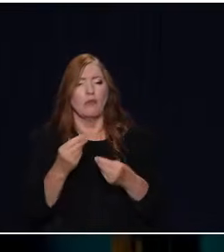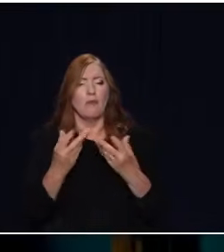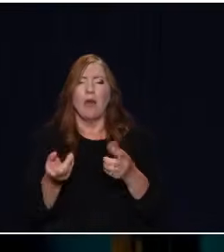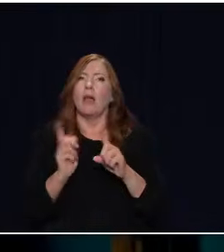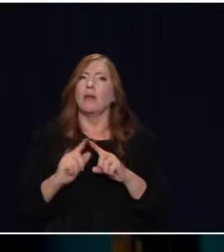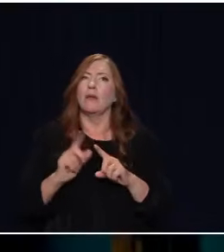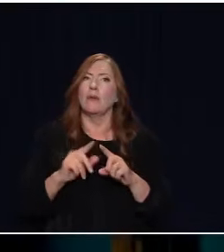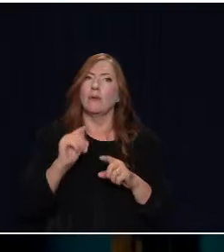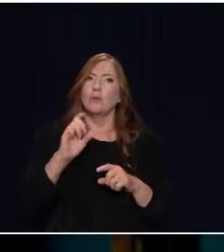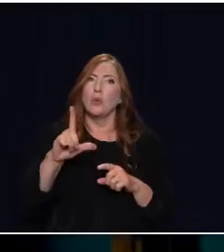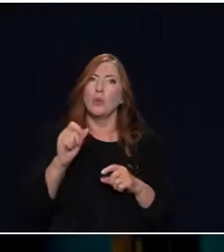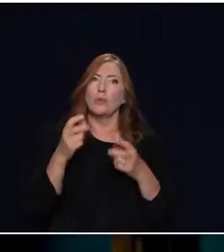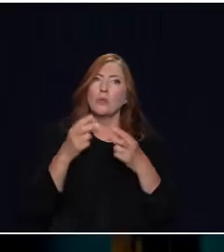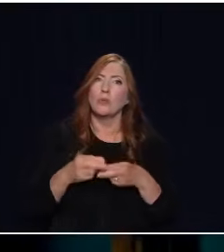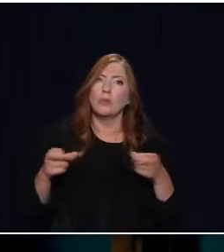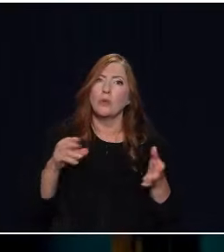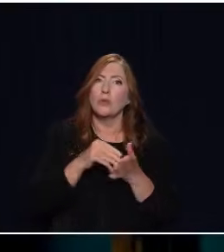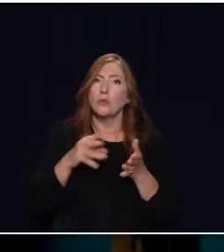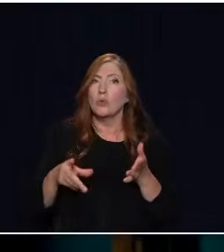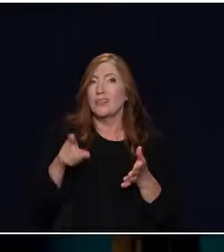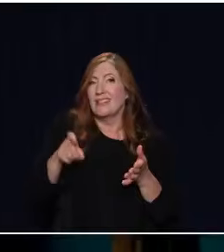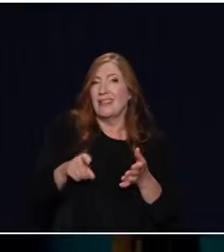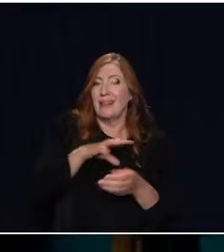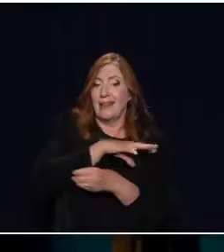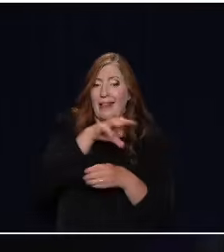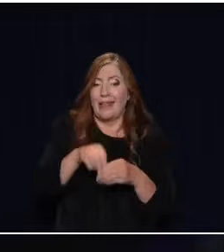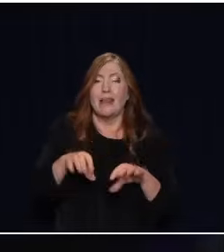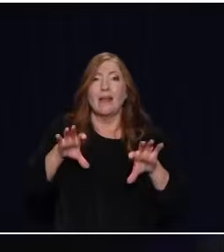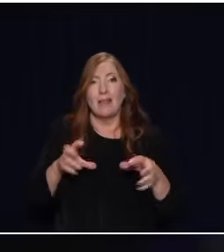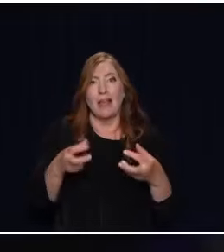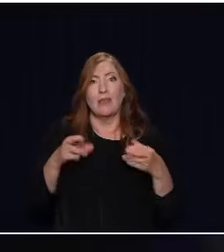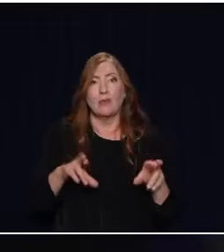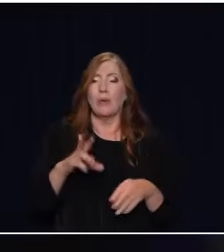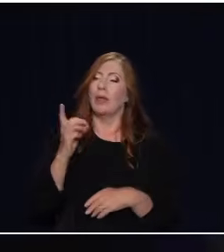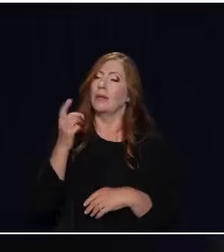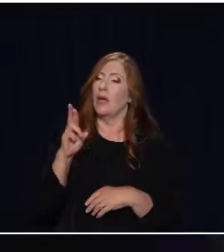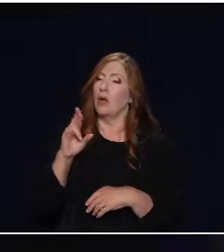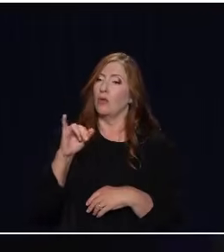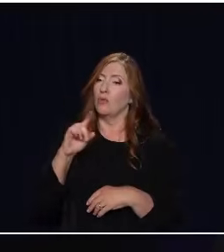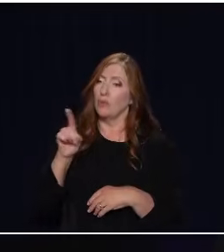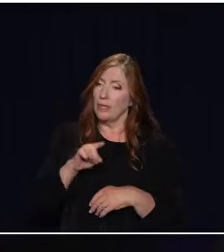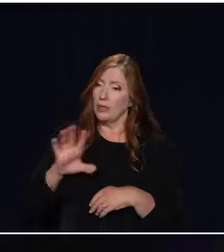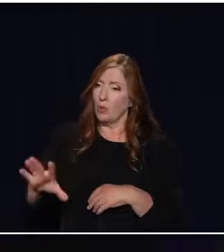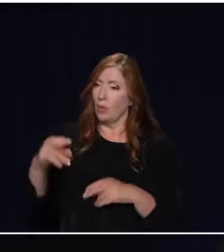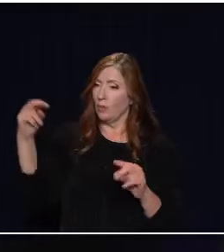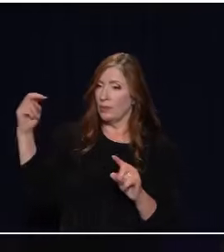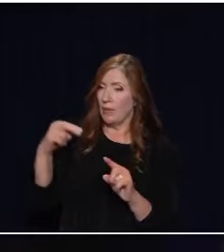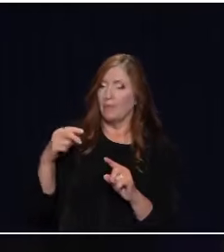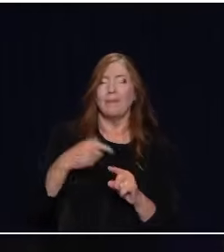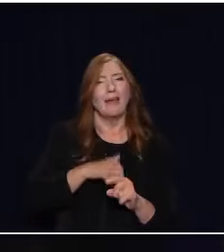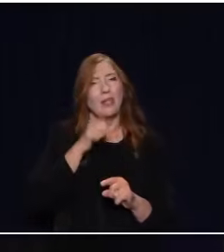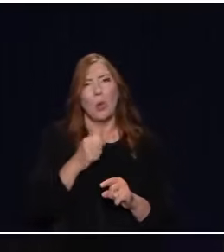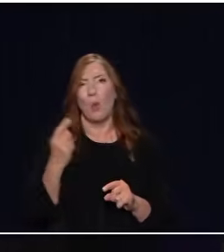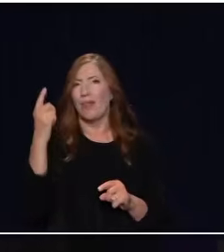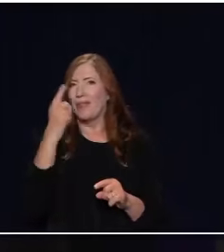SUCCESSFUL IN A CLASSROOM AND MAKING ACCOMMODATIONS AND PROVIDES THE DIFFERENT TOOLS AND RESOURCES THOSE STUDENTS MAY